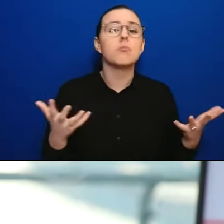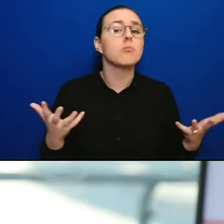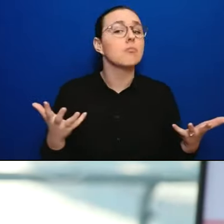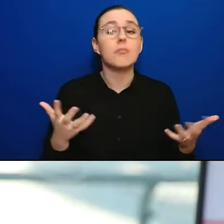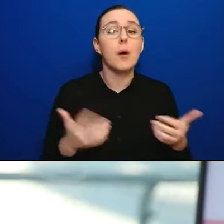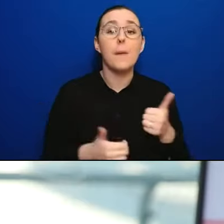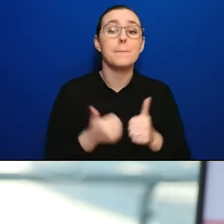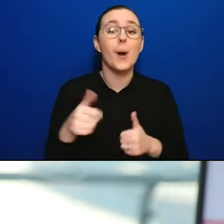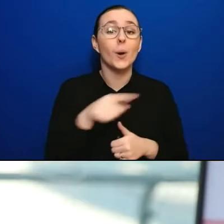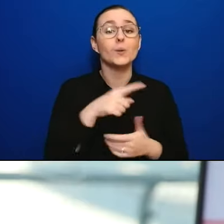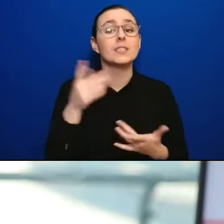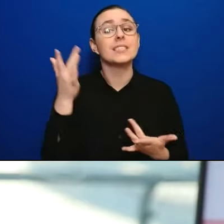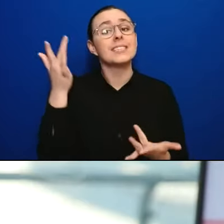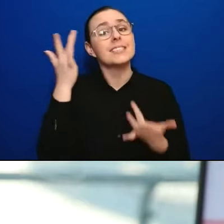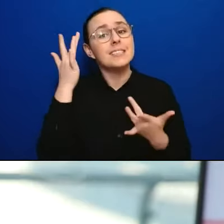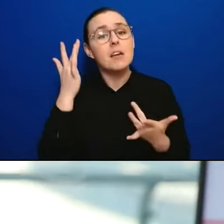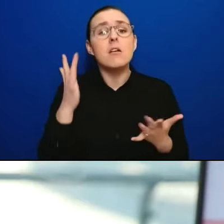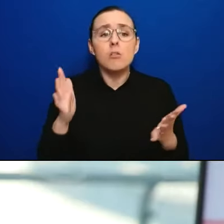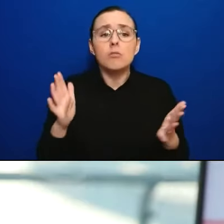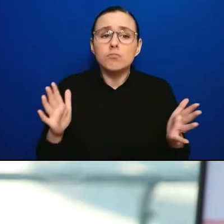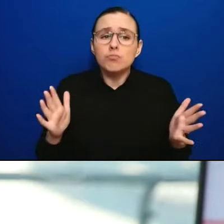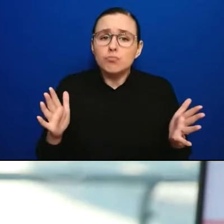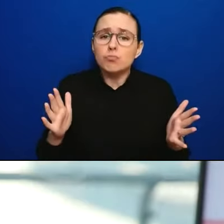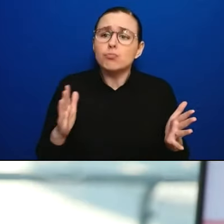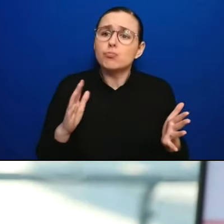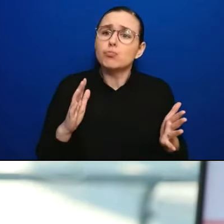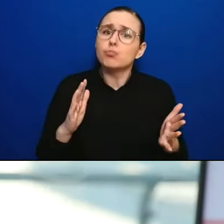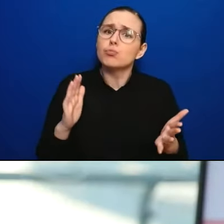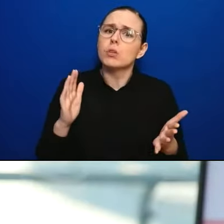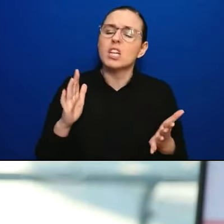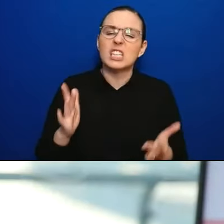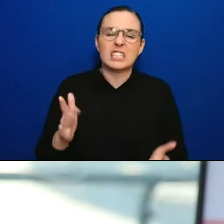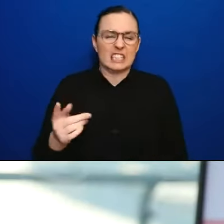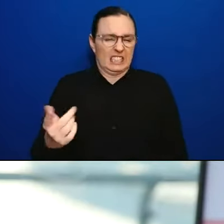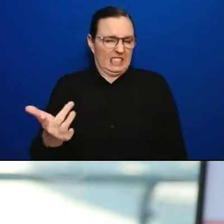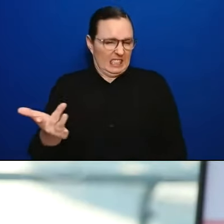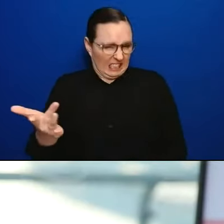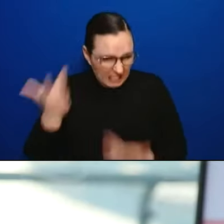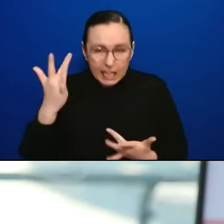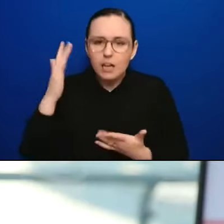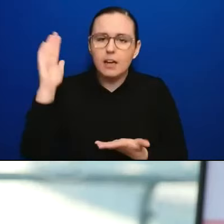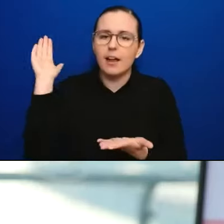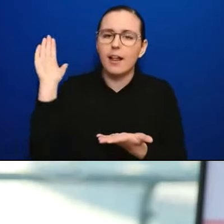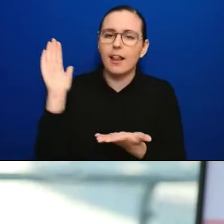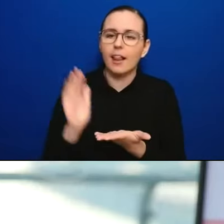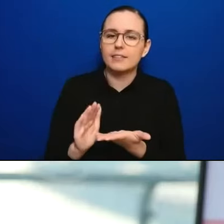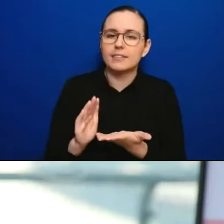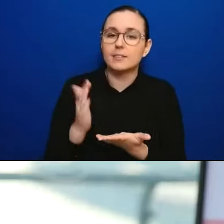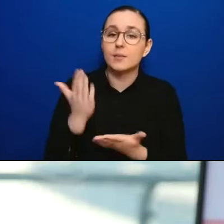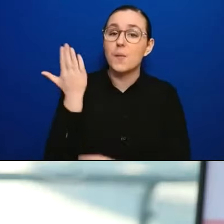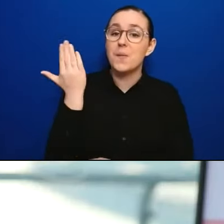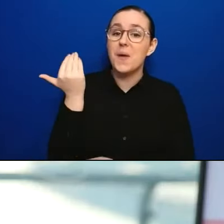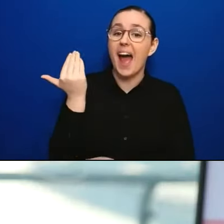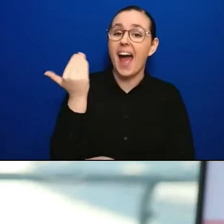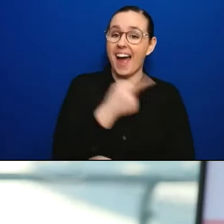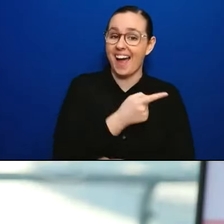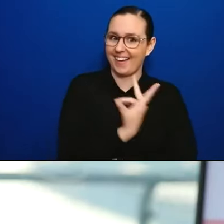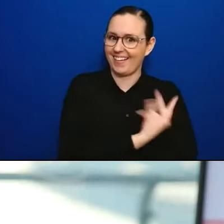difference very similar to what we saw in hospital where the